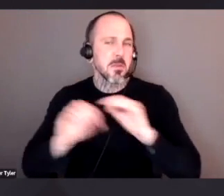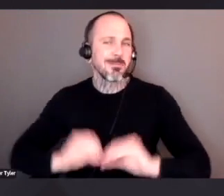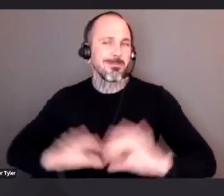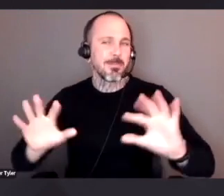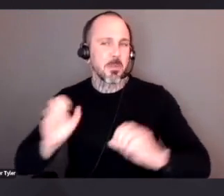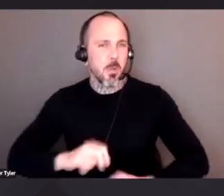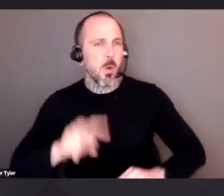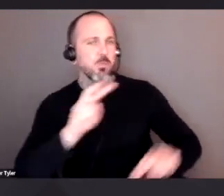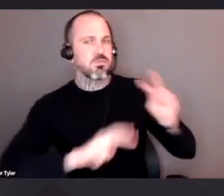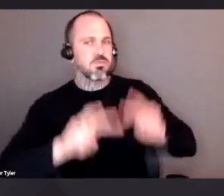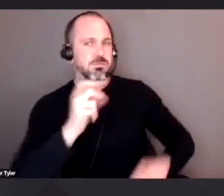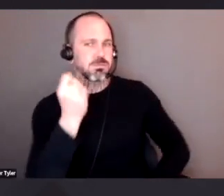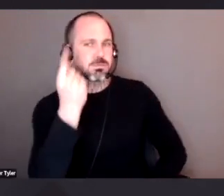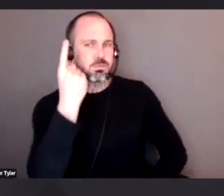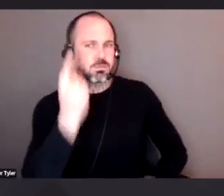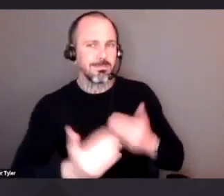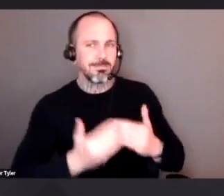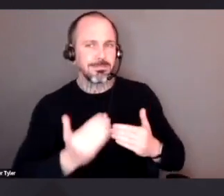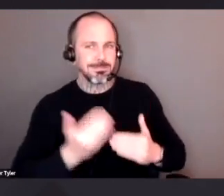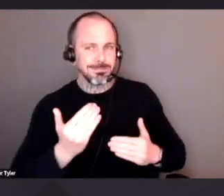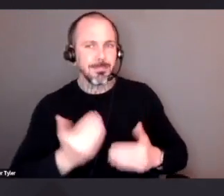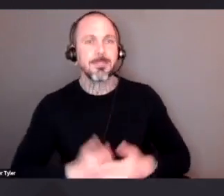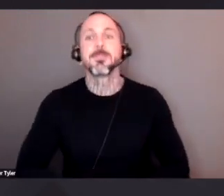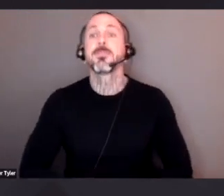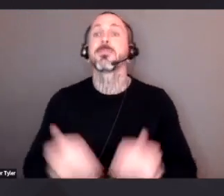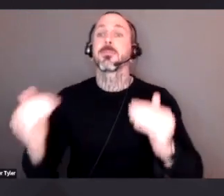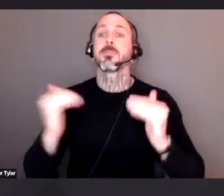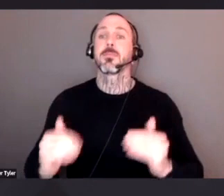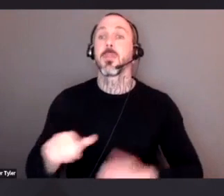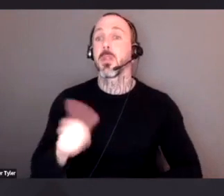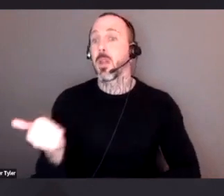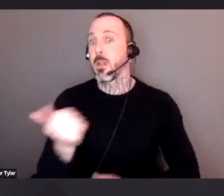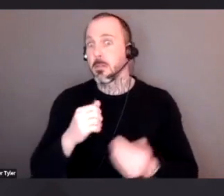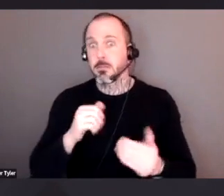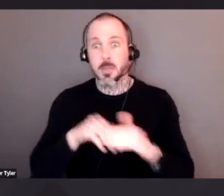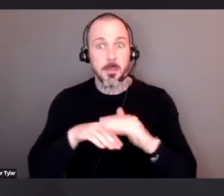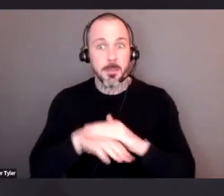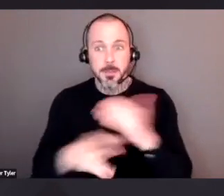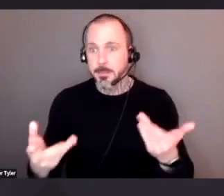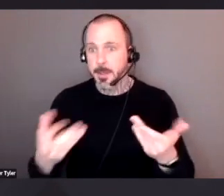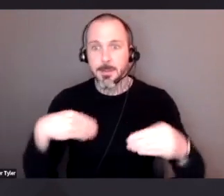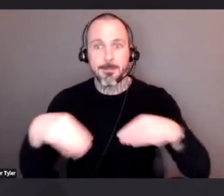such as flexible hours, work from home, or hybrid options if the role allows it.